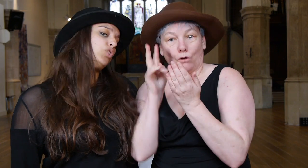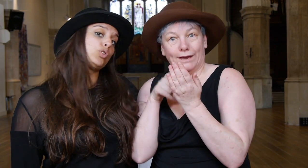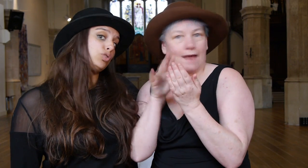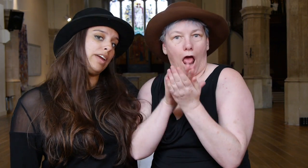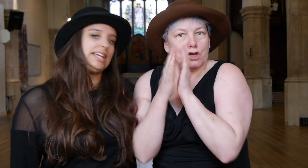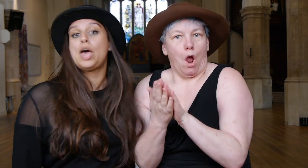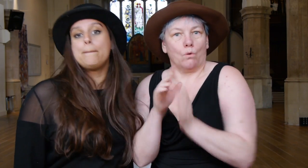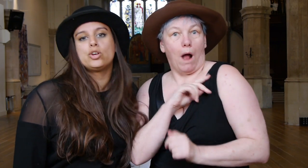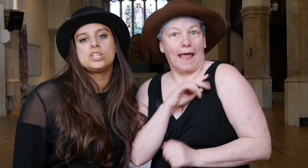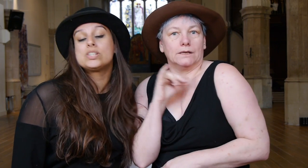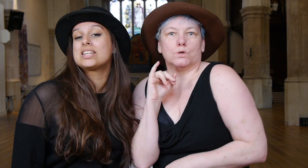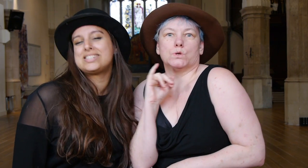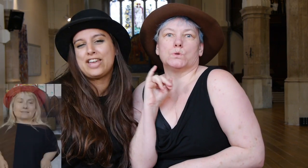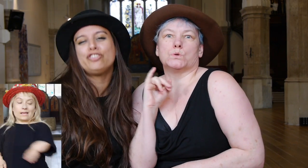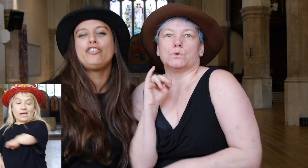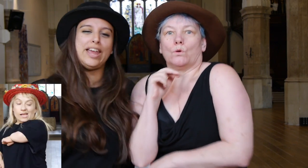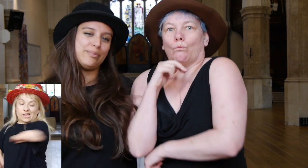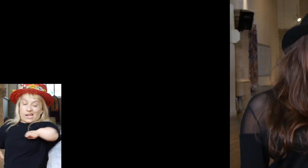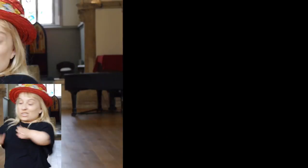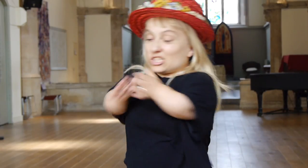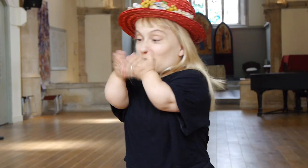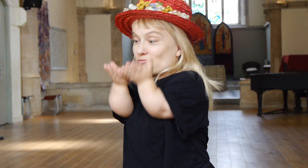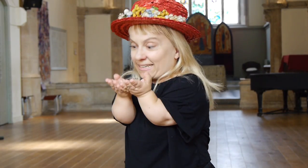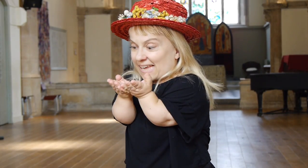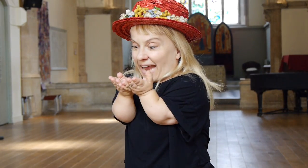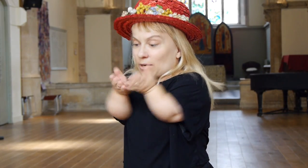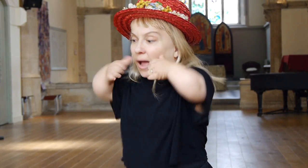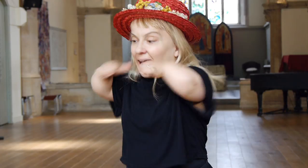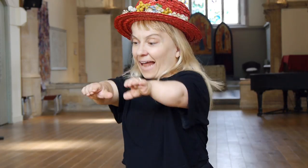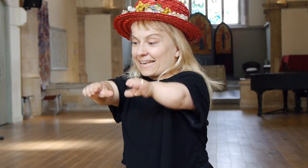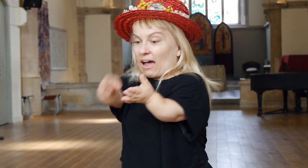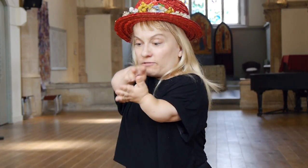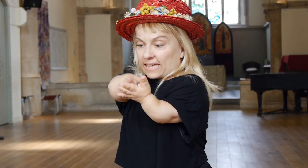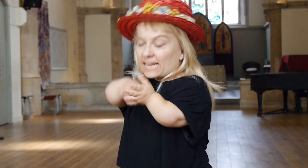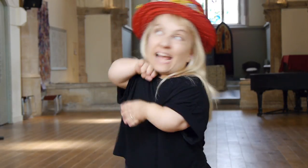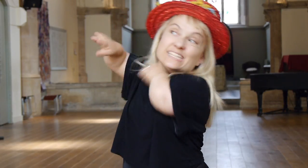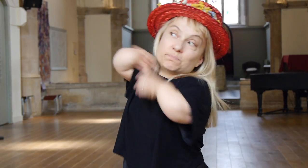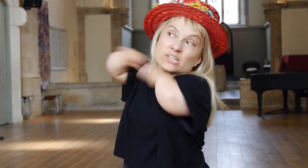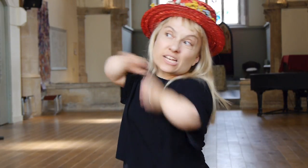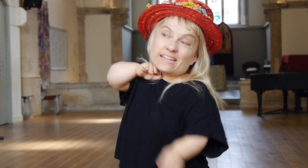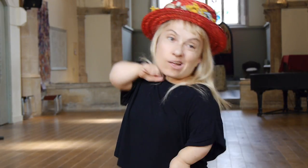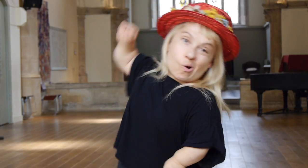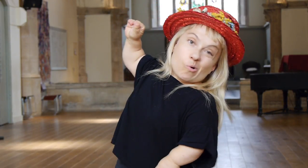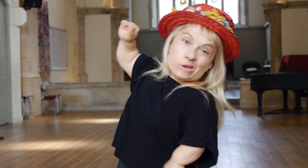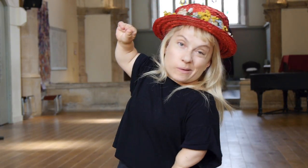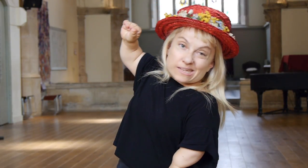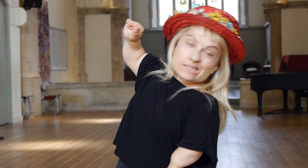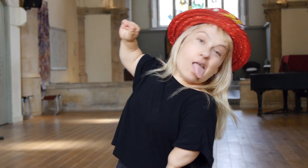not to read because it was unsavour-ry She ready it anyway and loved it, especially the gory bits